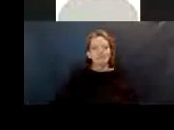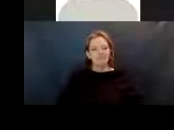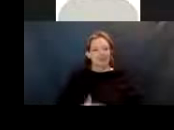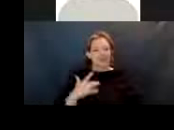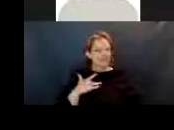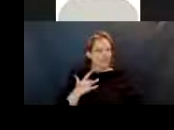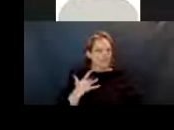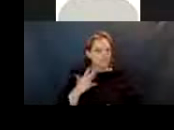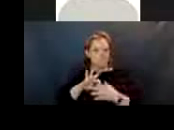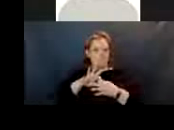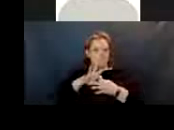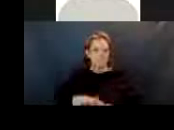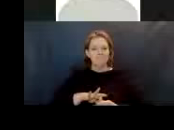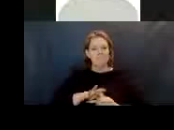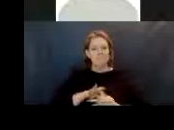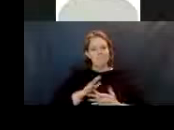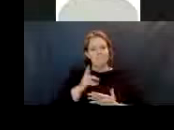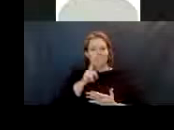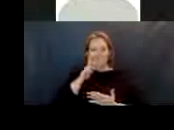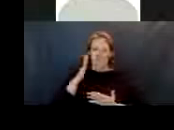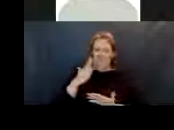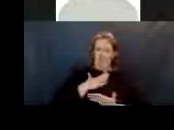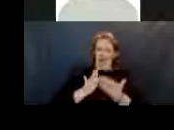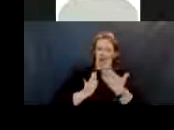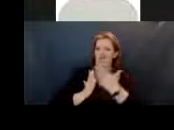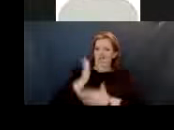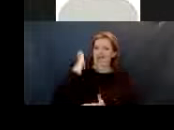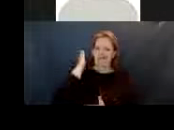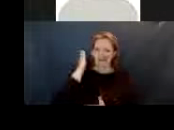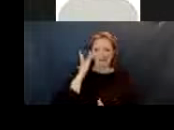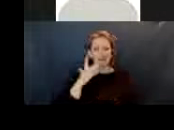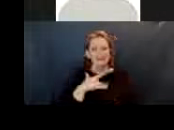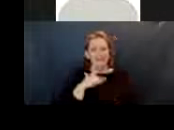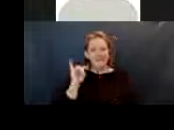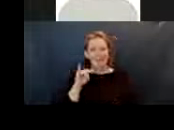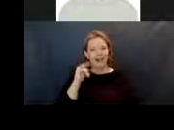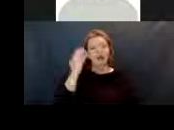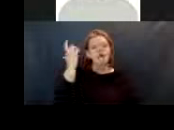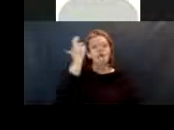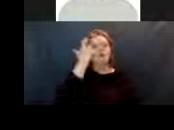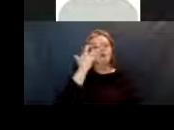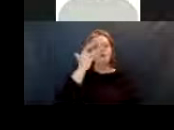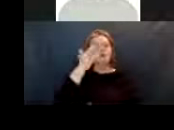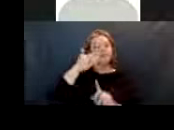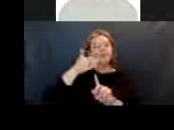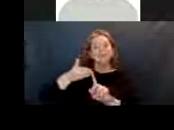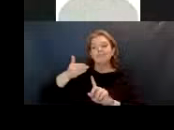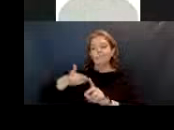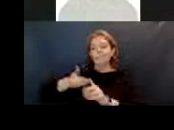because of all the work that was done on them by black people.